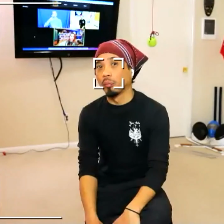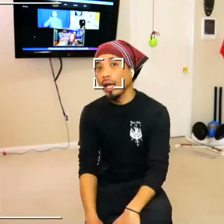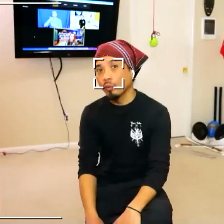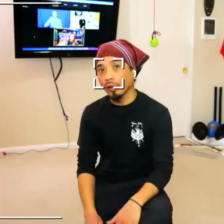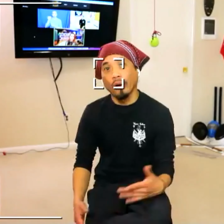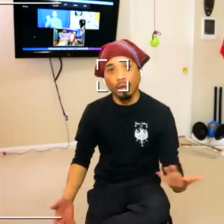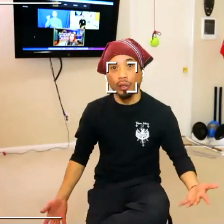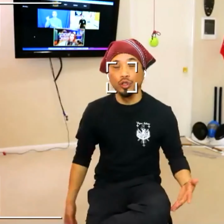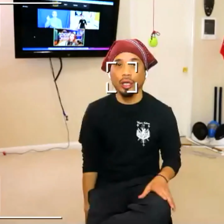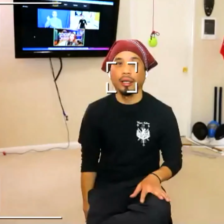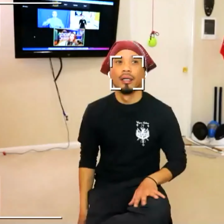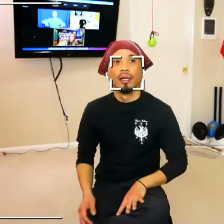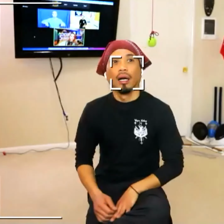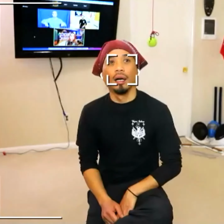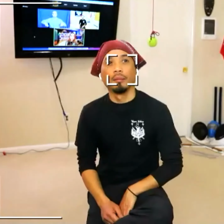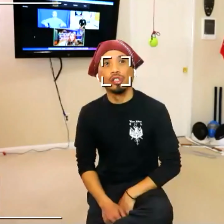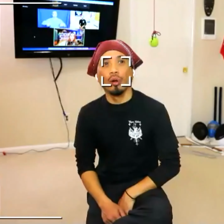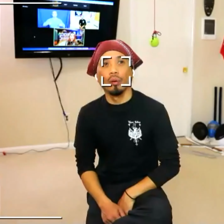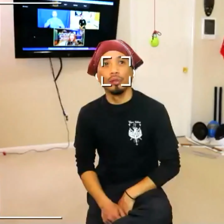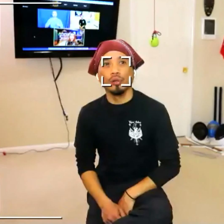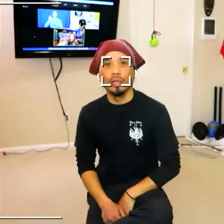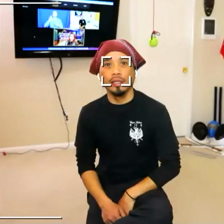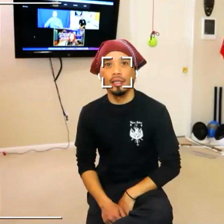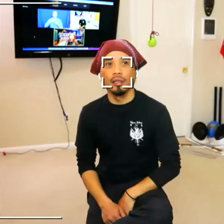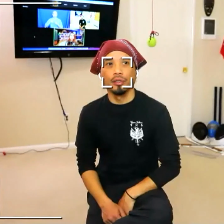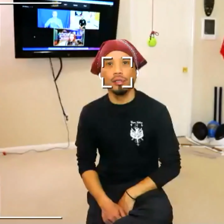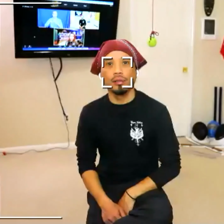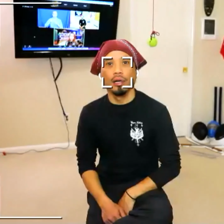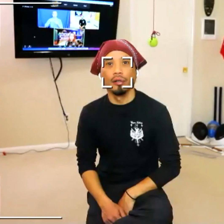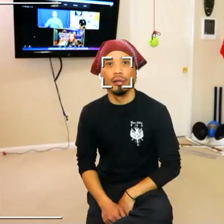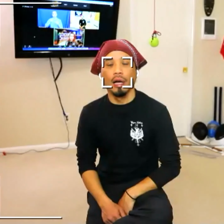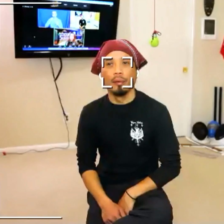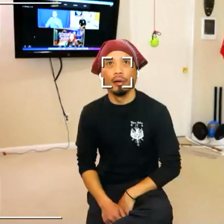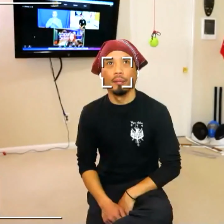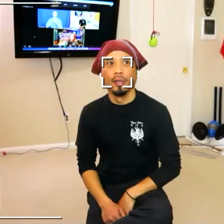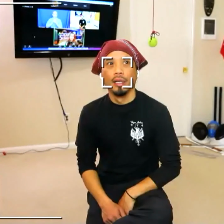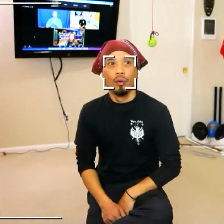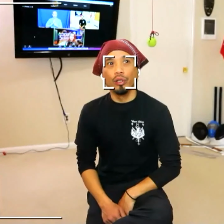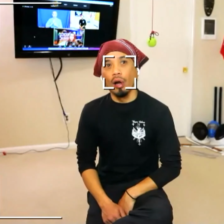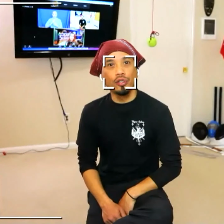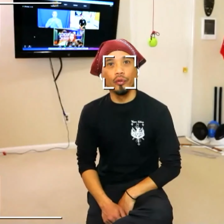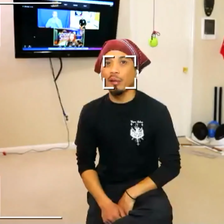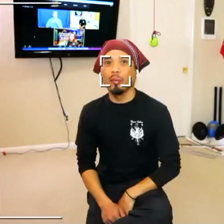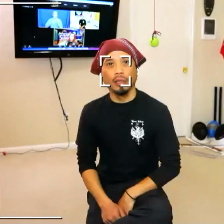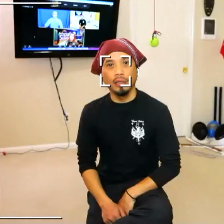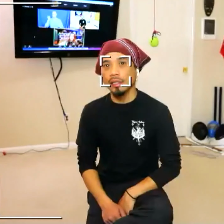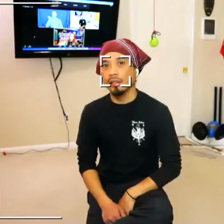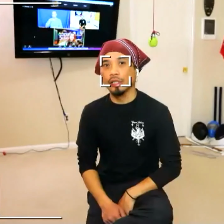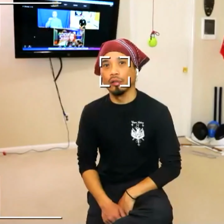SO HE'S PRACTICING ALL OF HIS BLADE WORK IN A WHEELCHAIR.